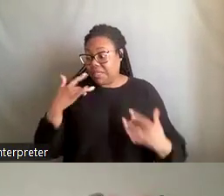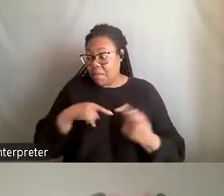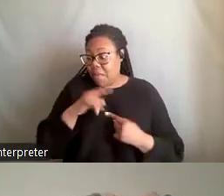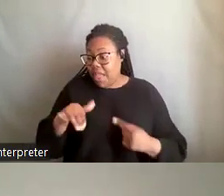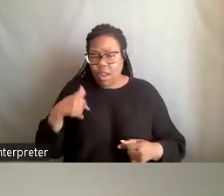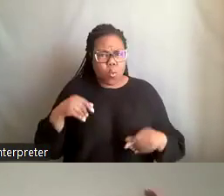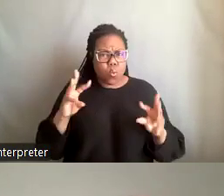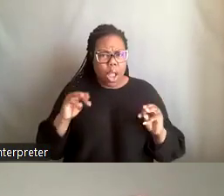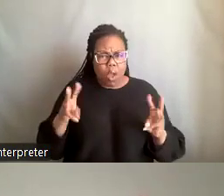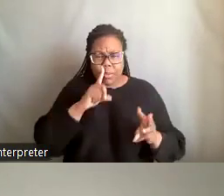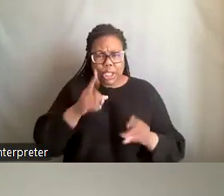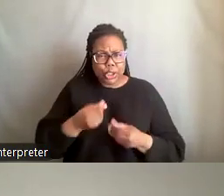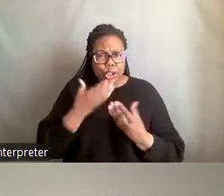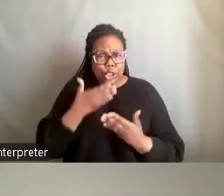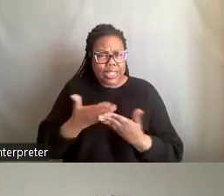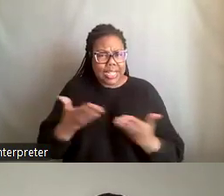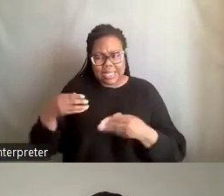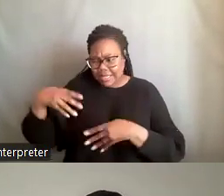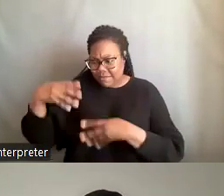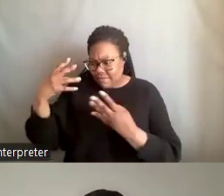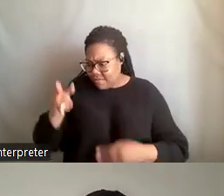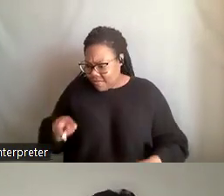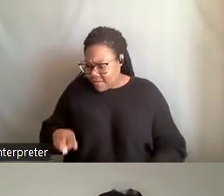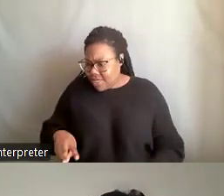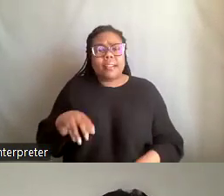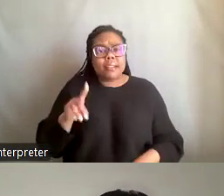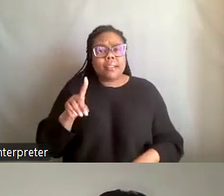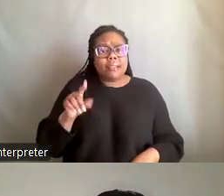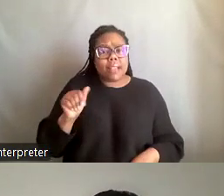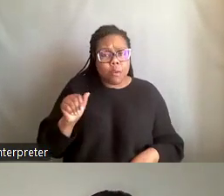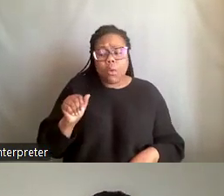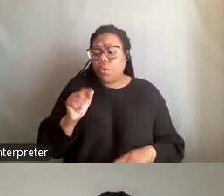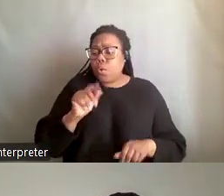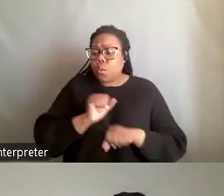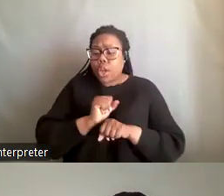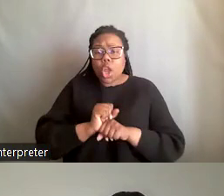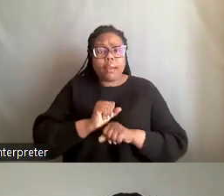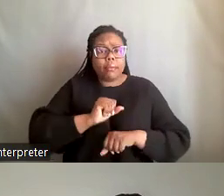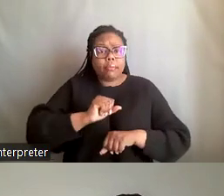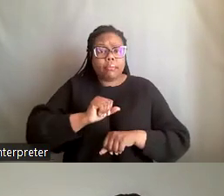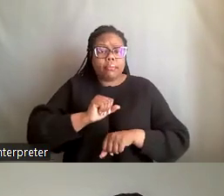disability coalition. Very excited about that. Wow, there 's so much good stuff on here. Somebody disabled working on